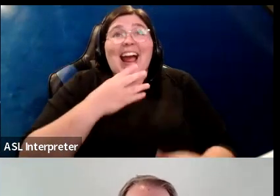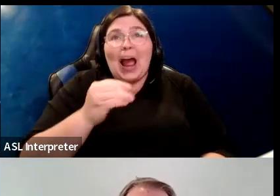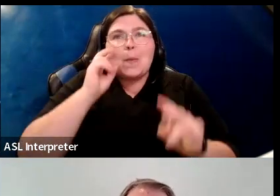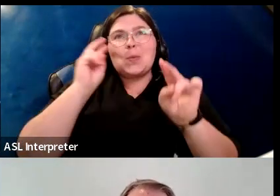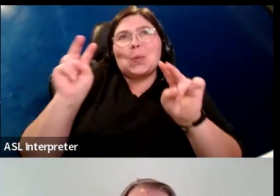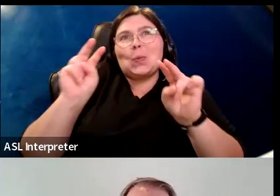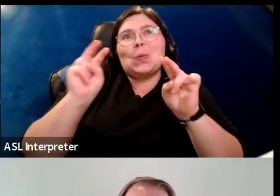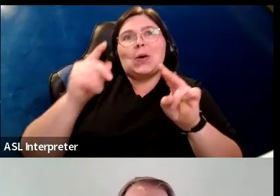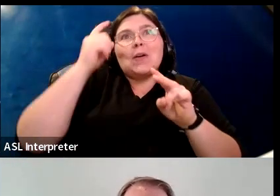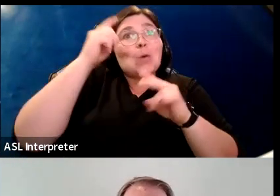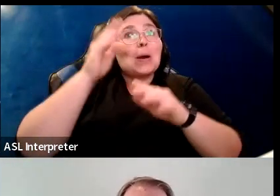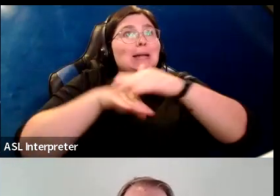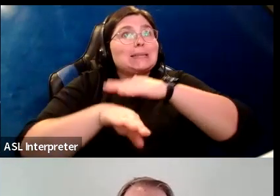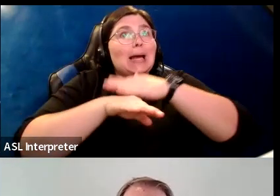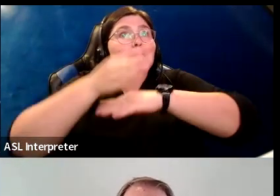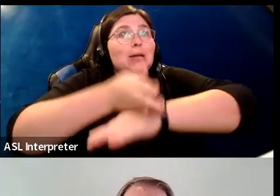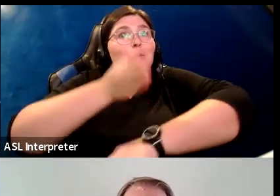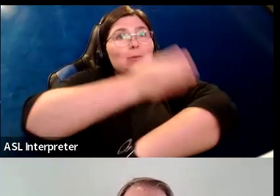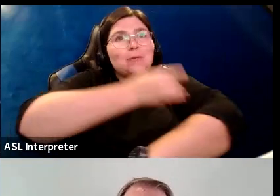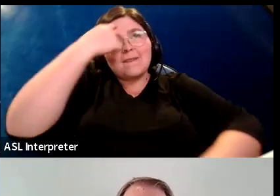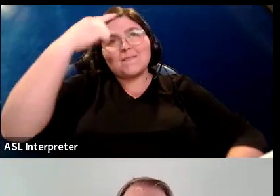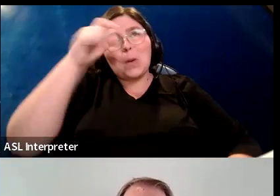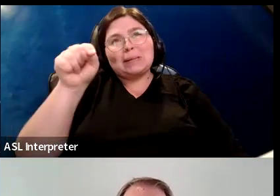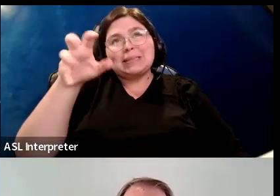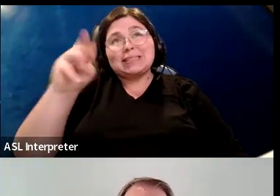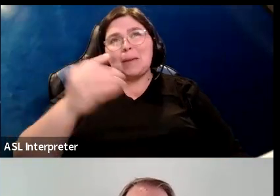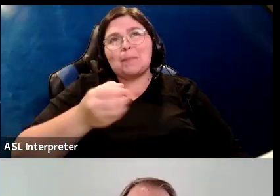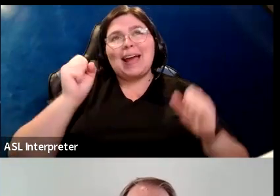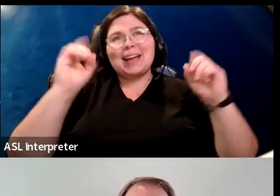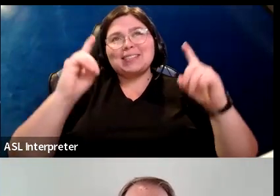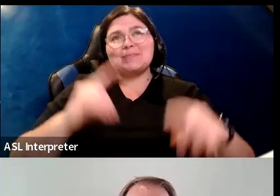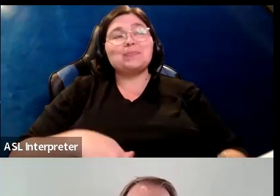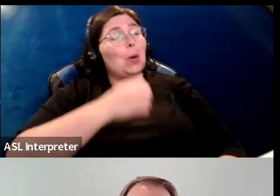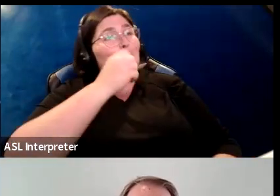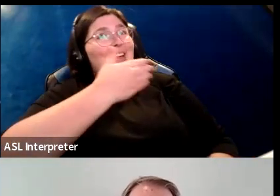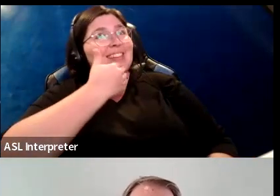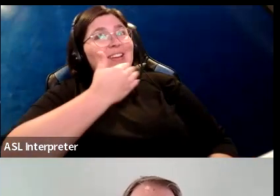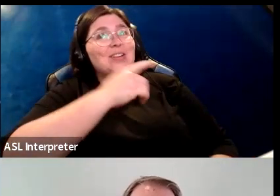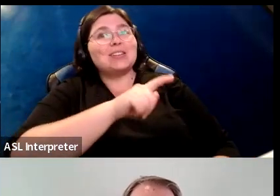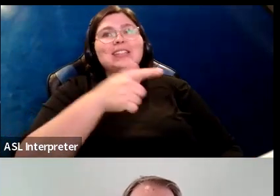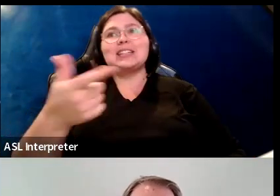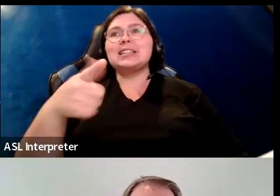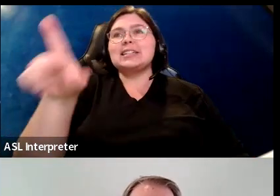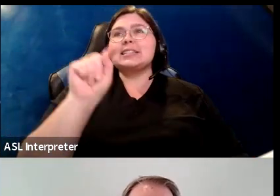to improve accessibility in STEM education. Thank you so much. Thijs, would you go next?